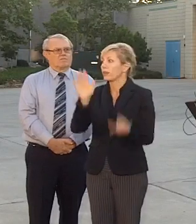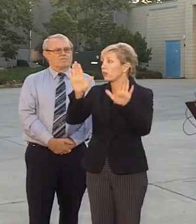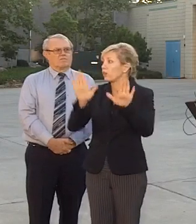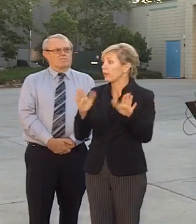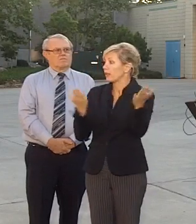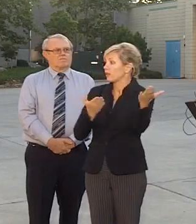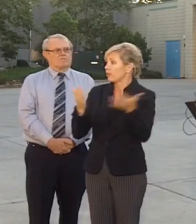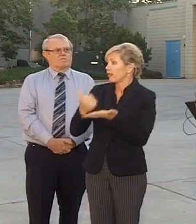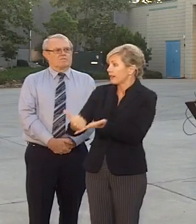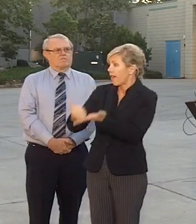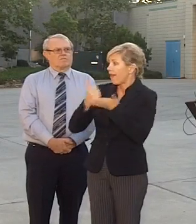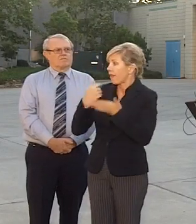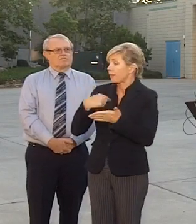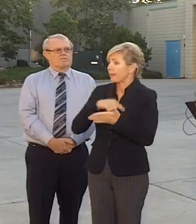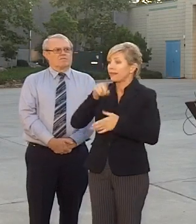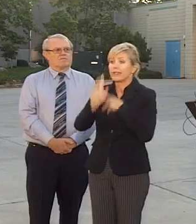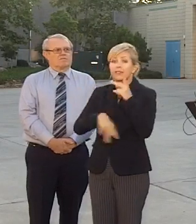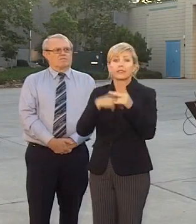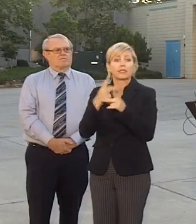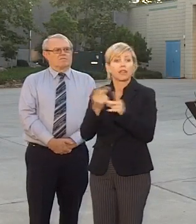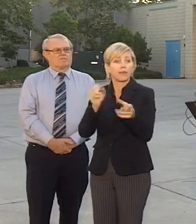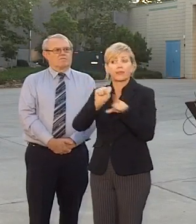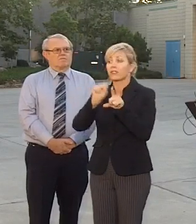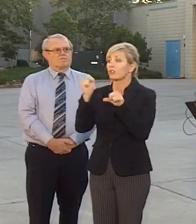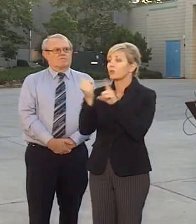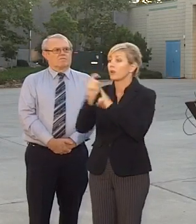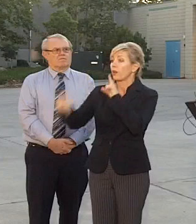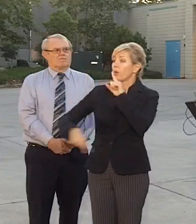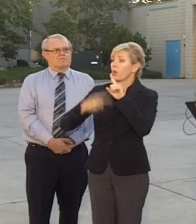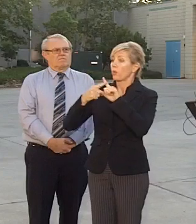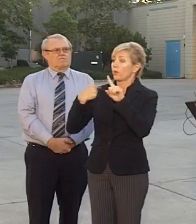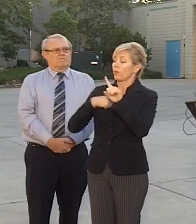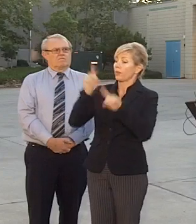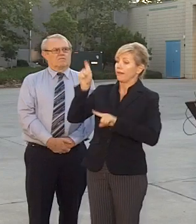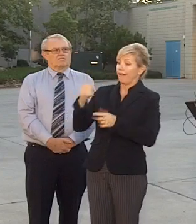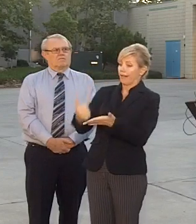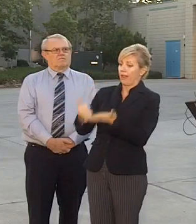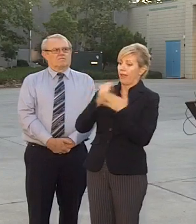of situations when we need help answering information anything that I can take back